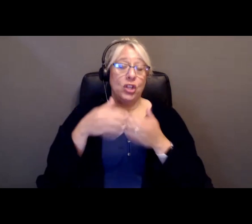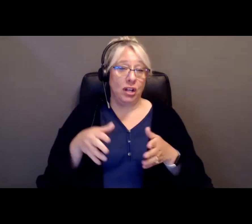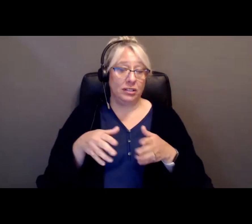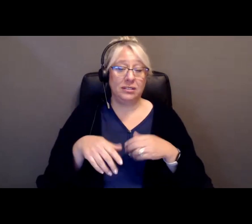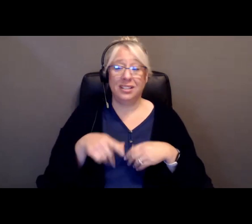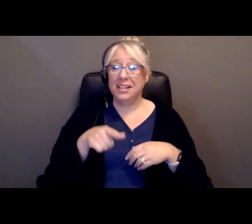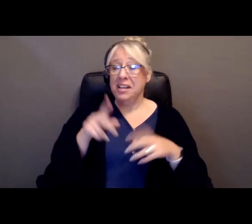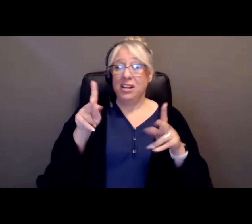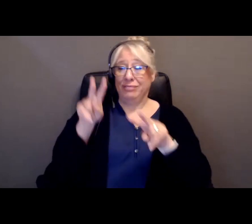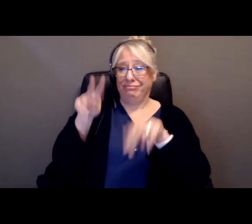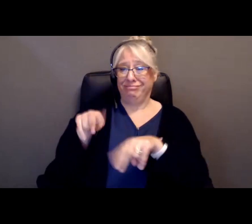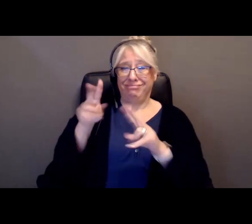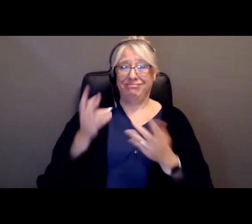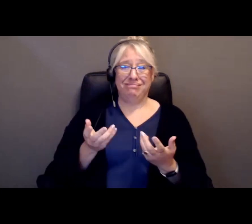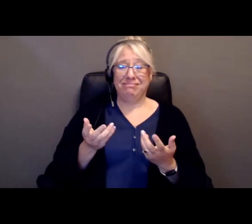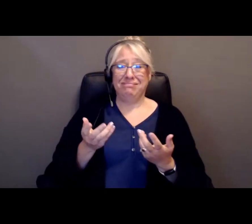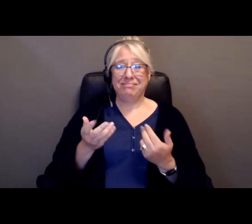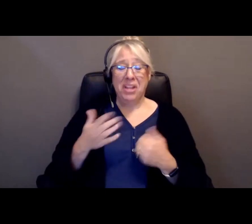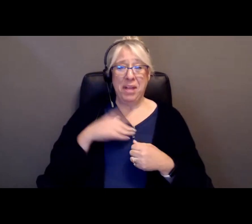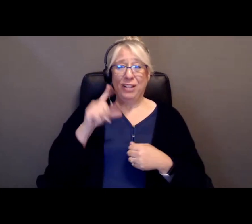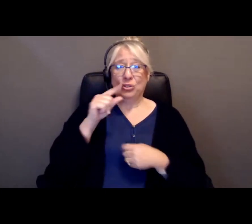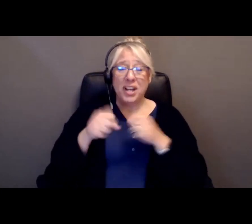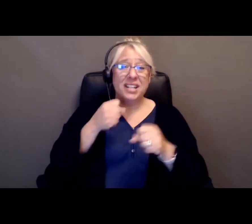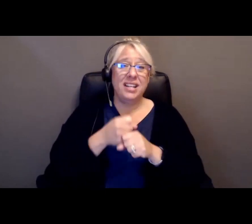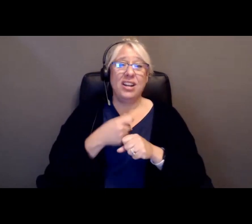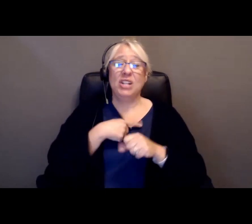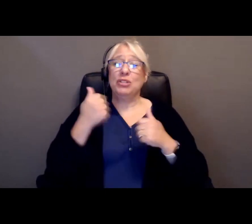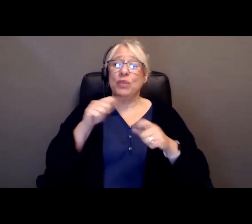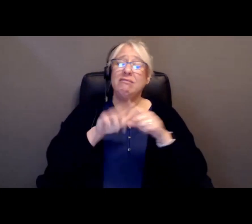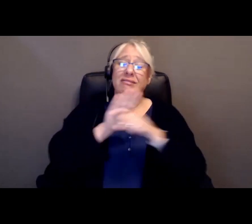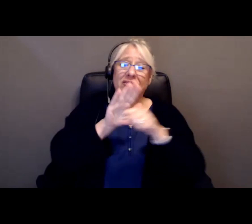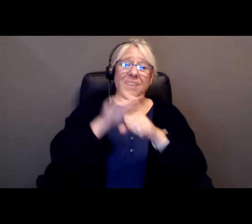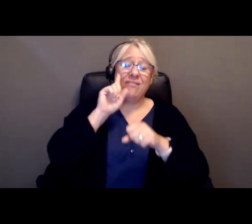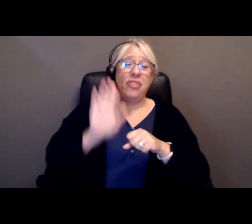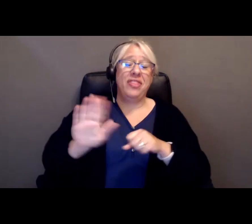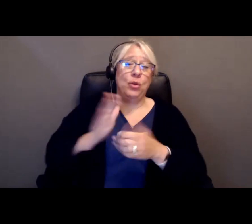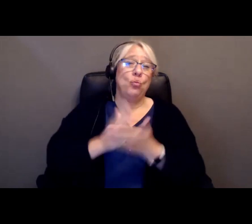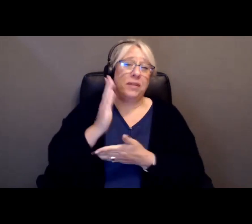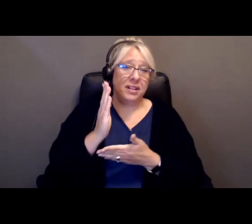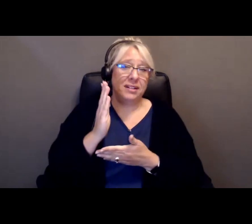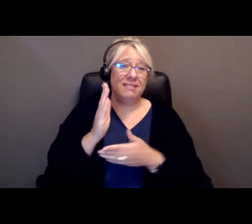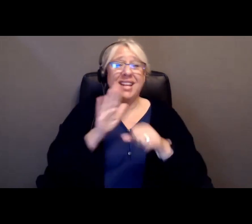20-plus years was trying to advocate for rights and trying to advocate for families to be better